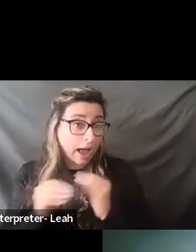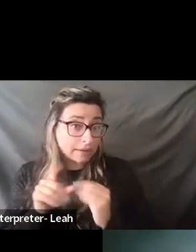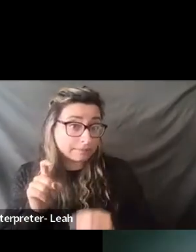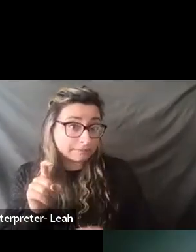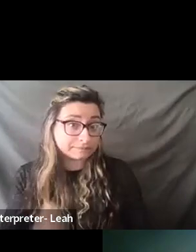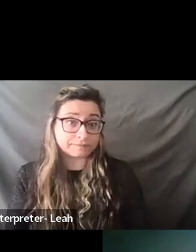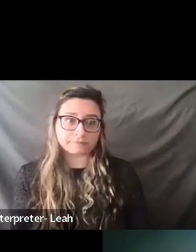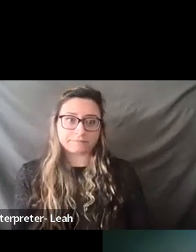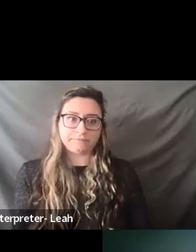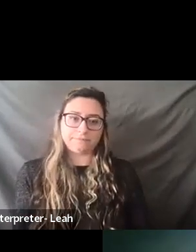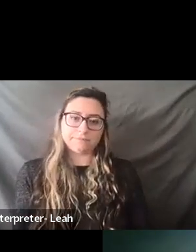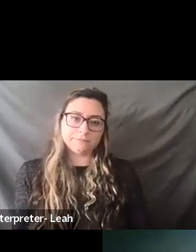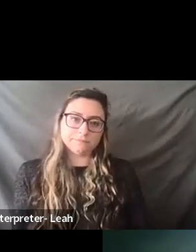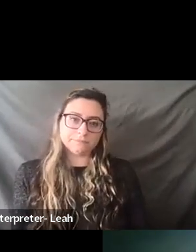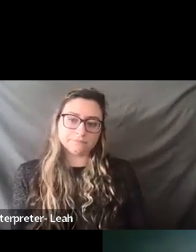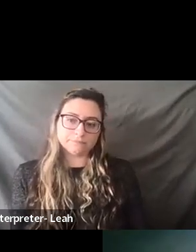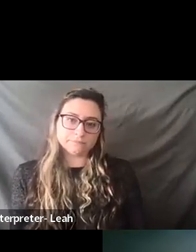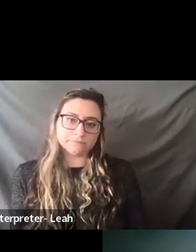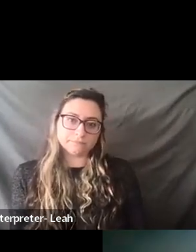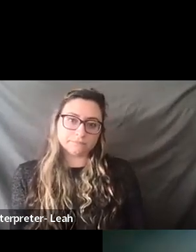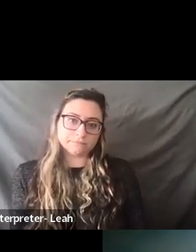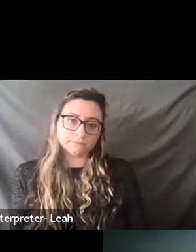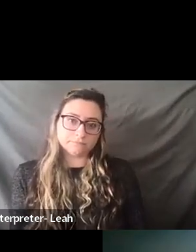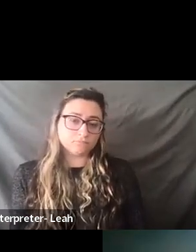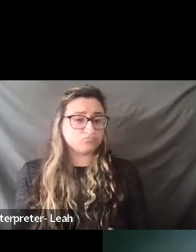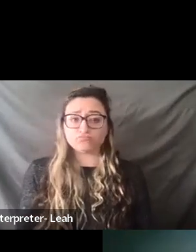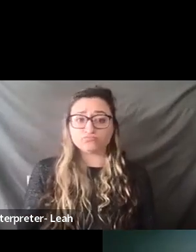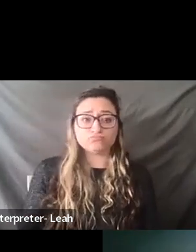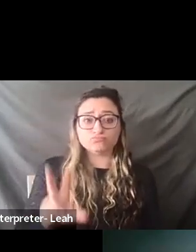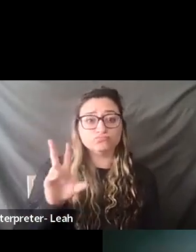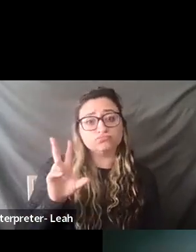Yes.